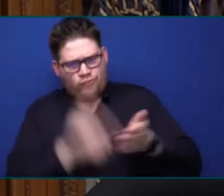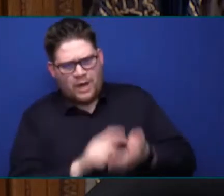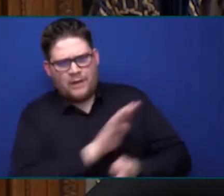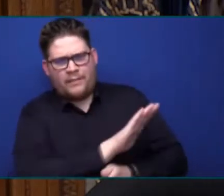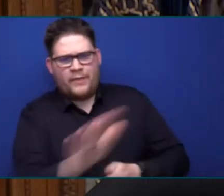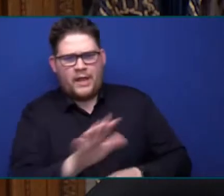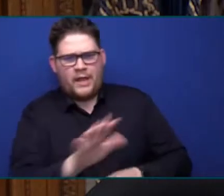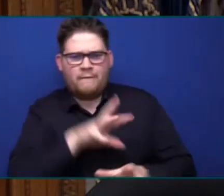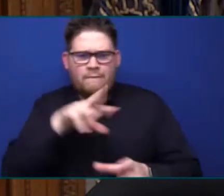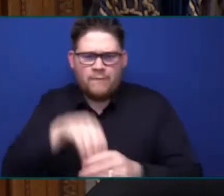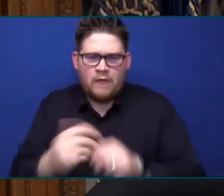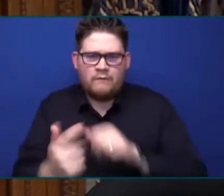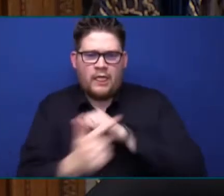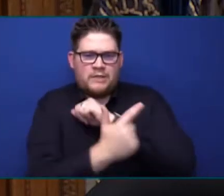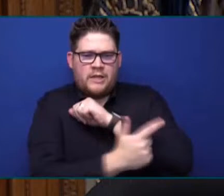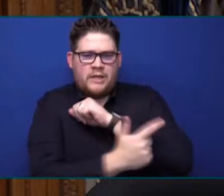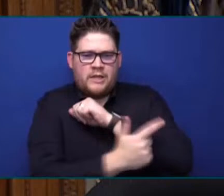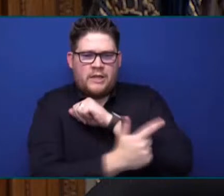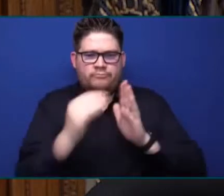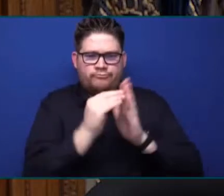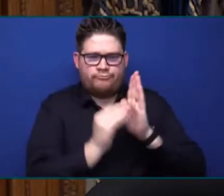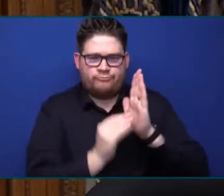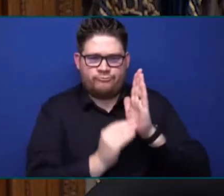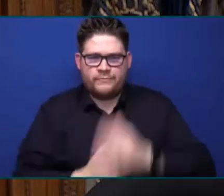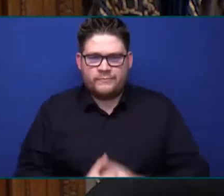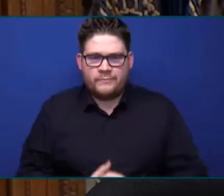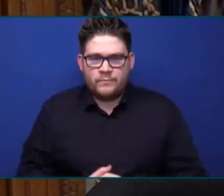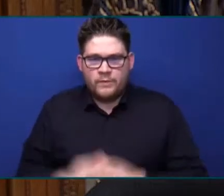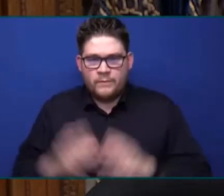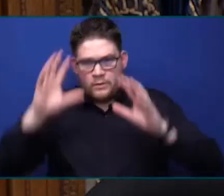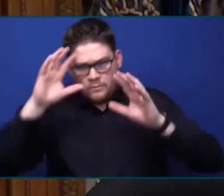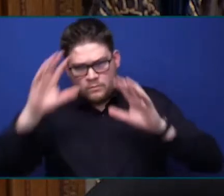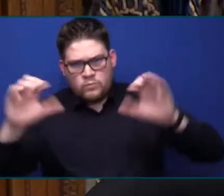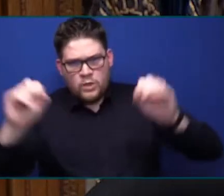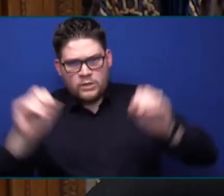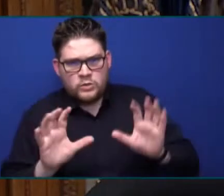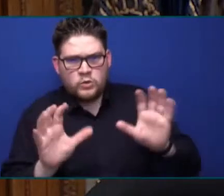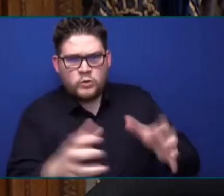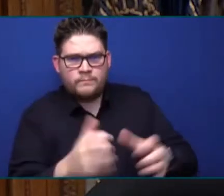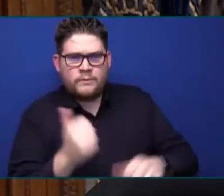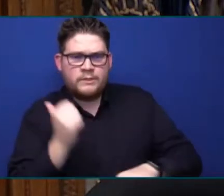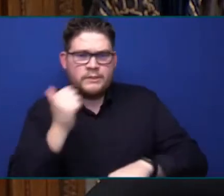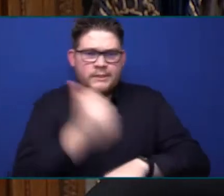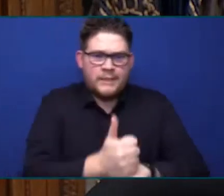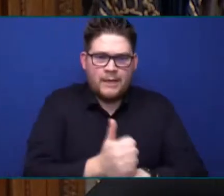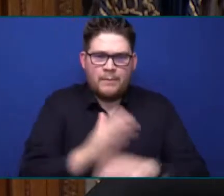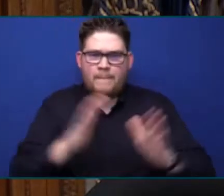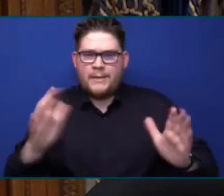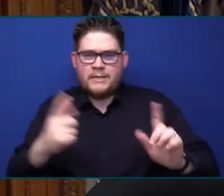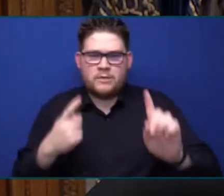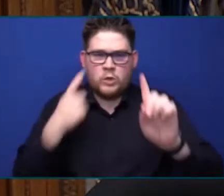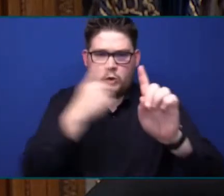in their own words, “a big, hairy, audacious goal” that by 2030, 51,000 more people with disabilities